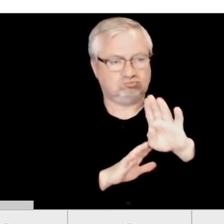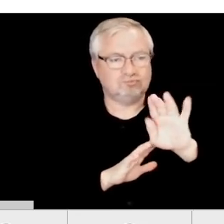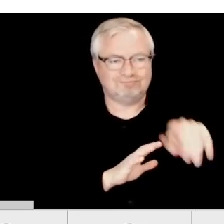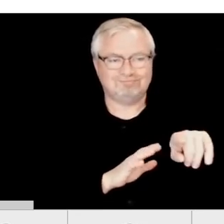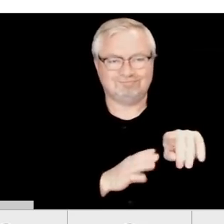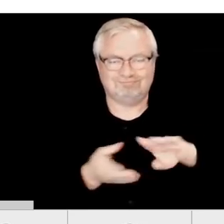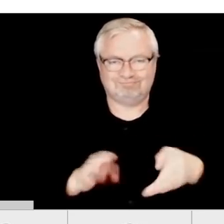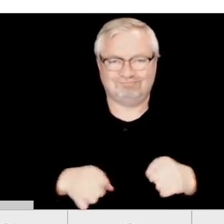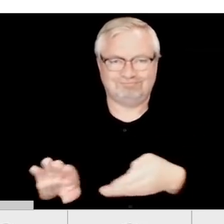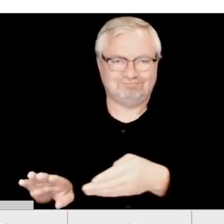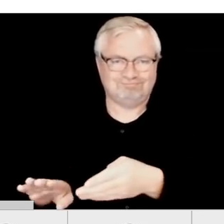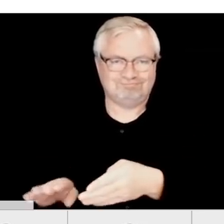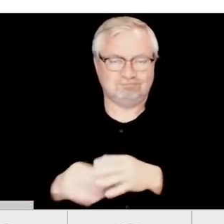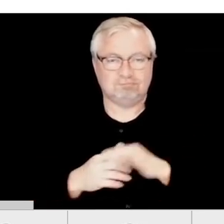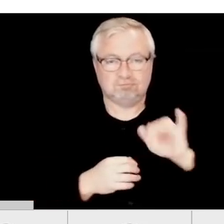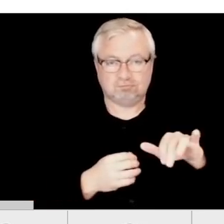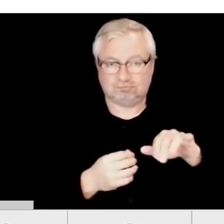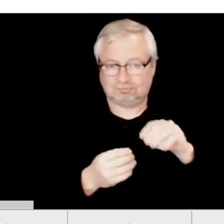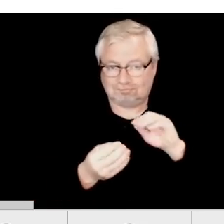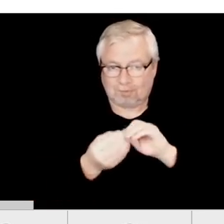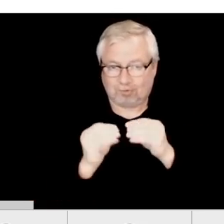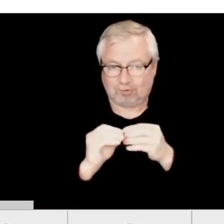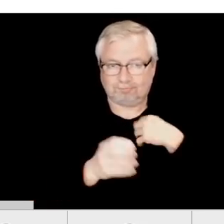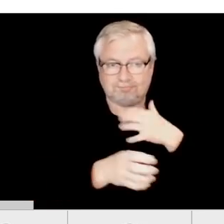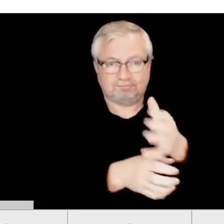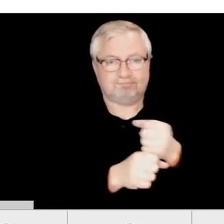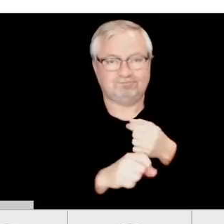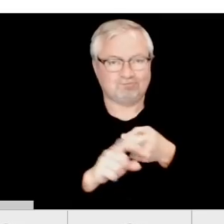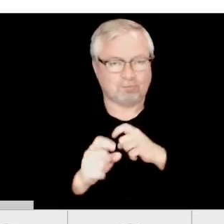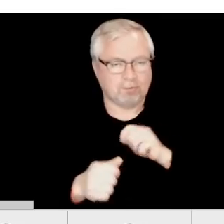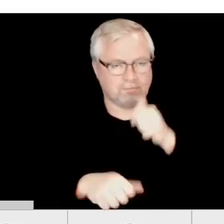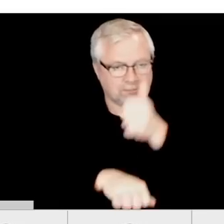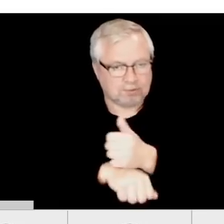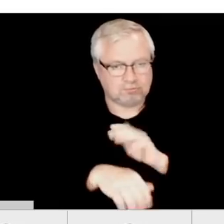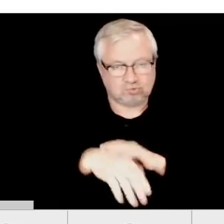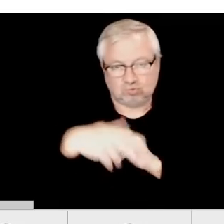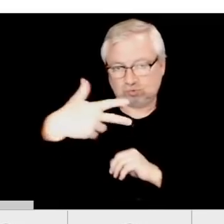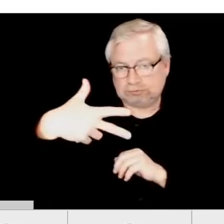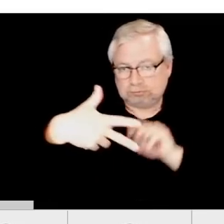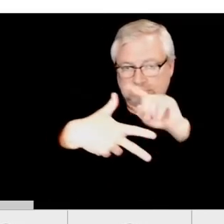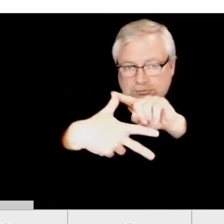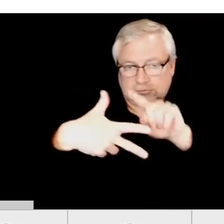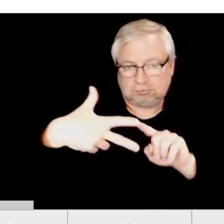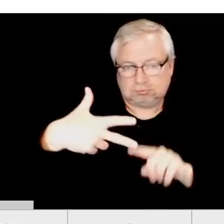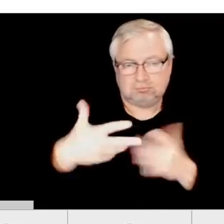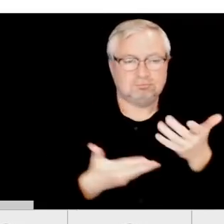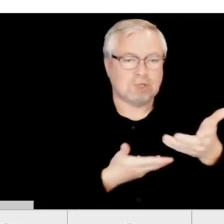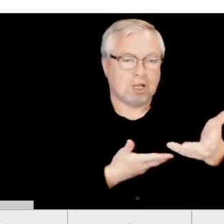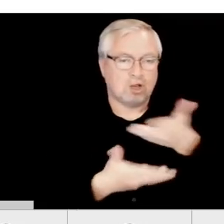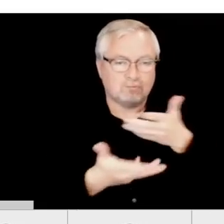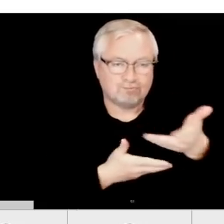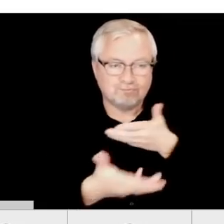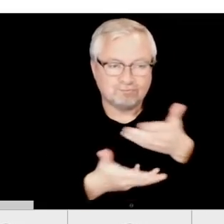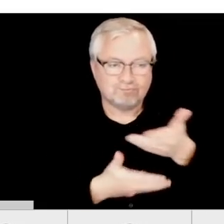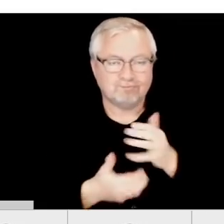there are essentially three factors that interact to produce these outcomes.